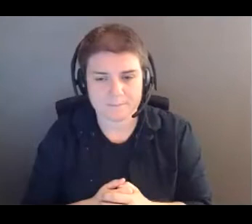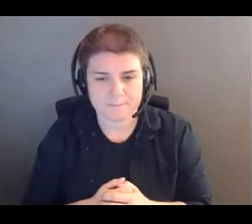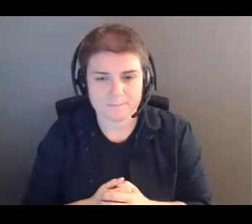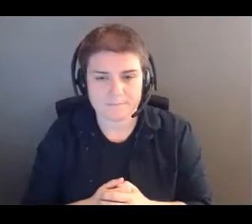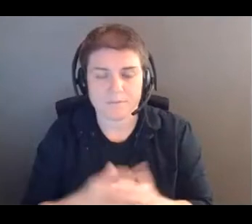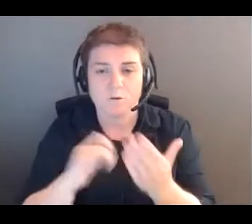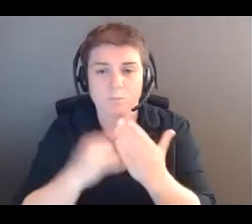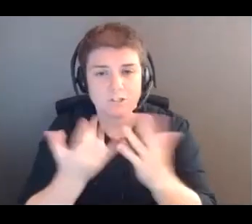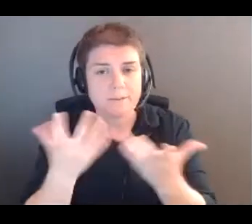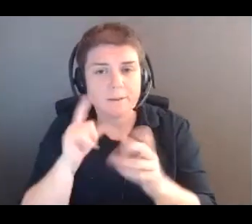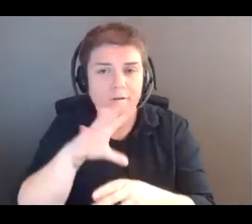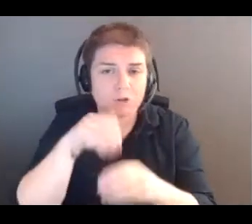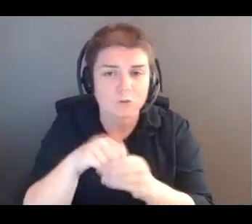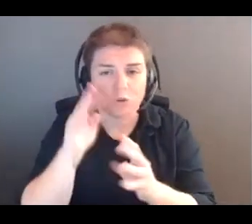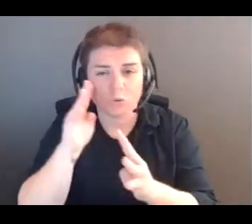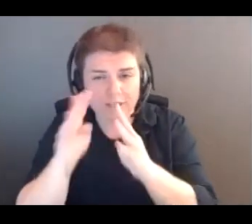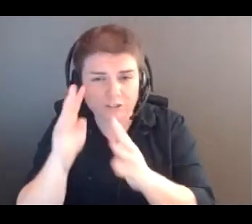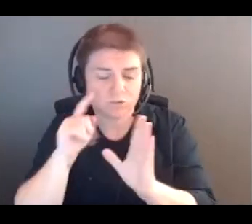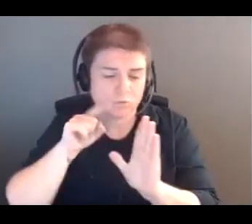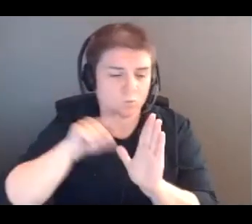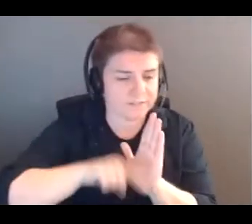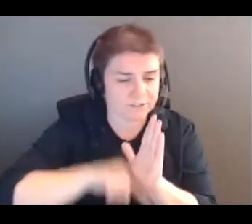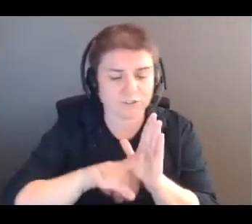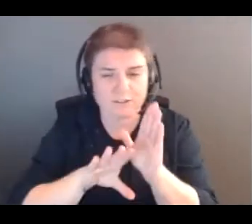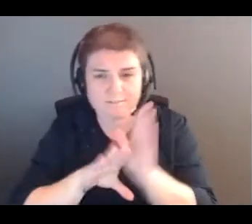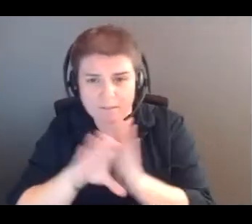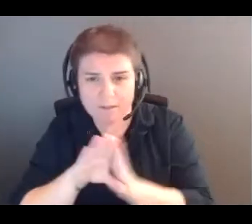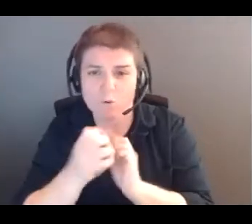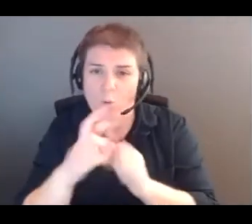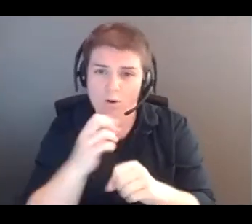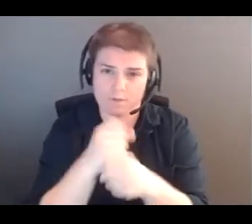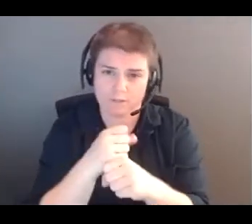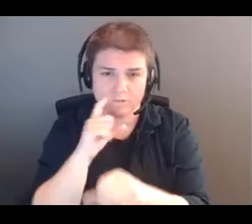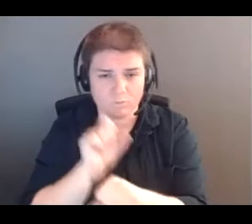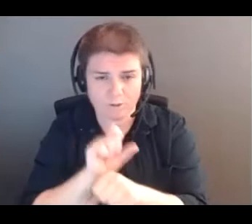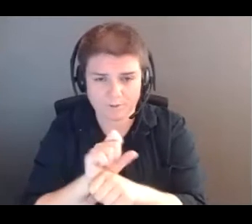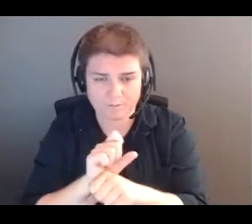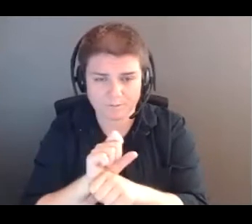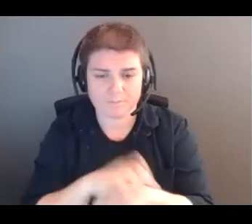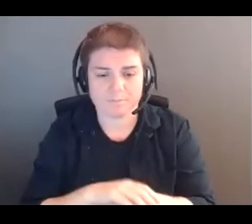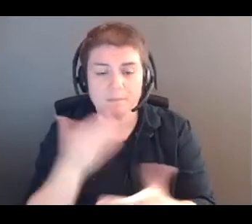include the creation, research, development or production of work. They might also include